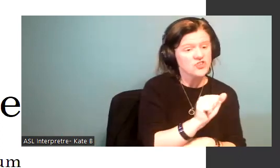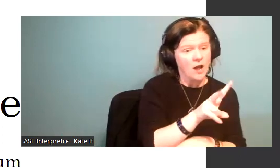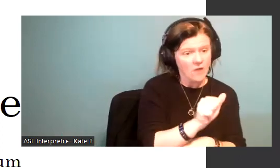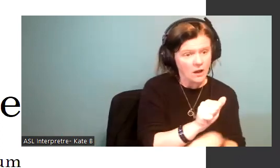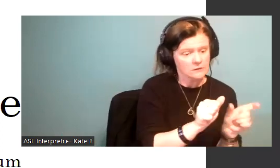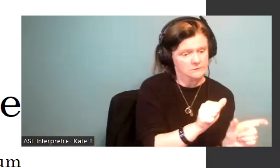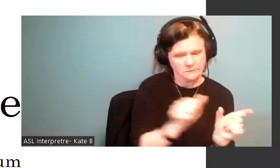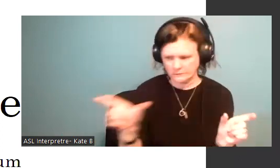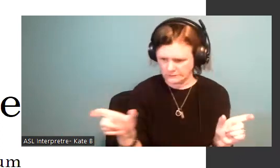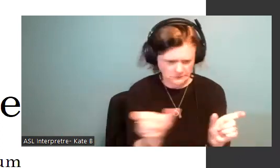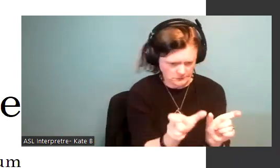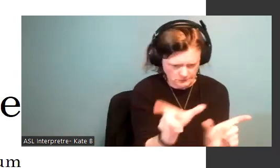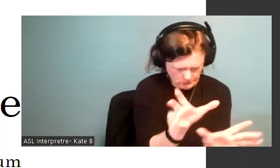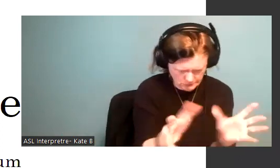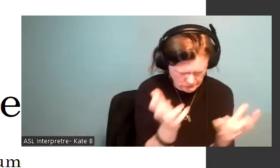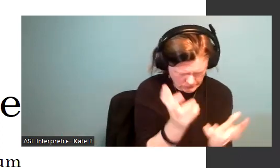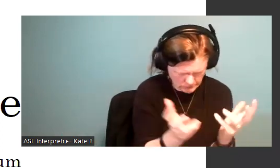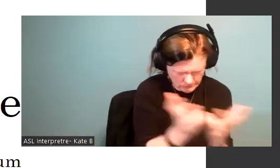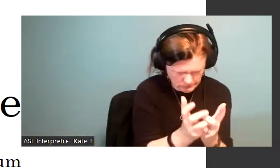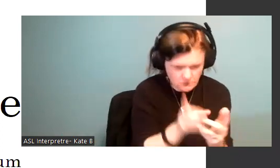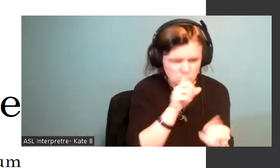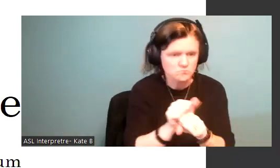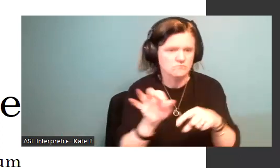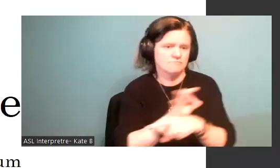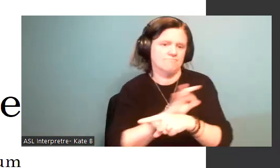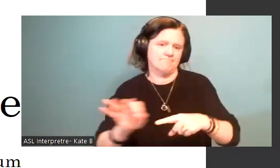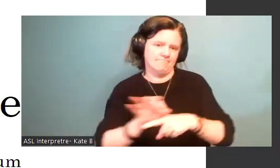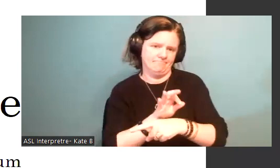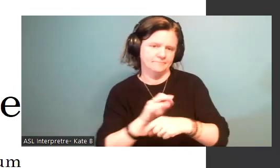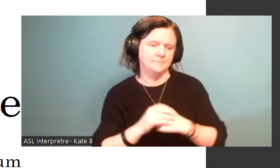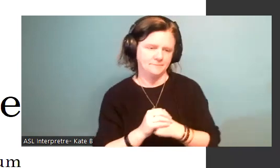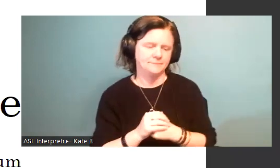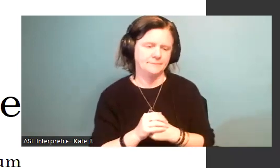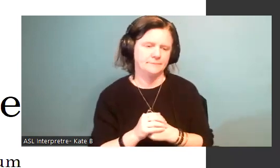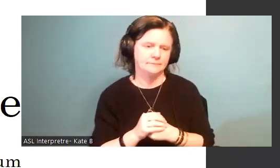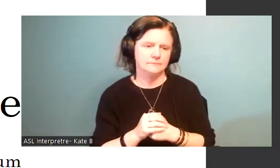elements and how to manage it alongside other